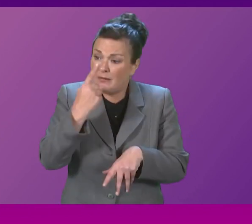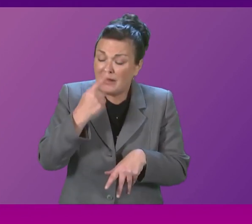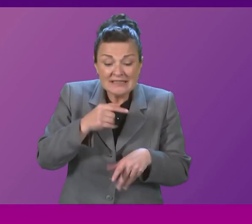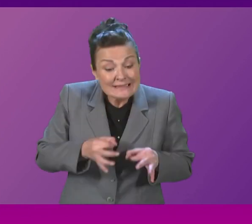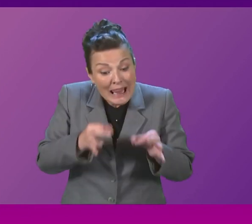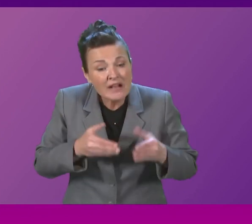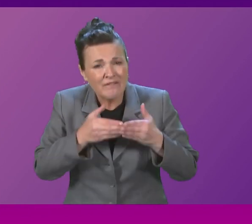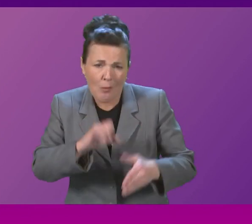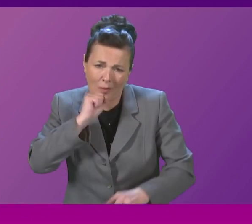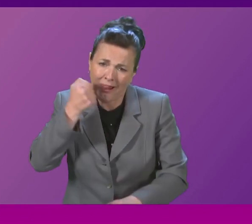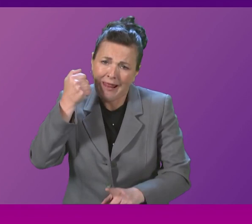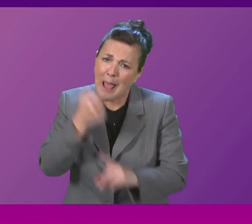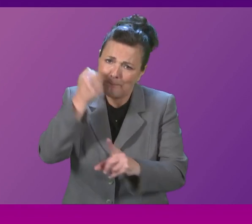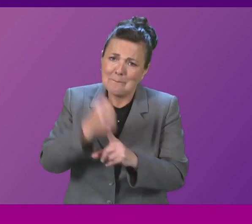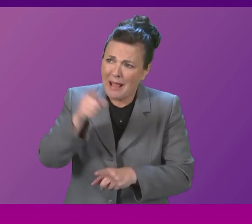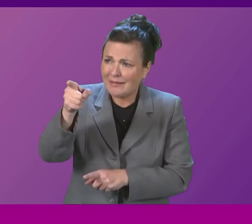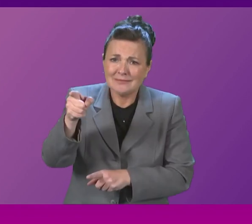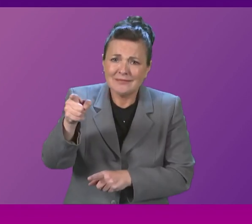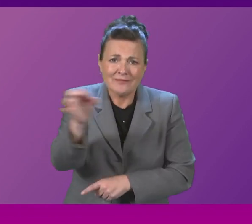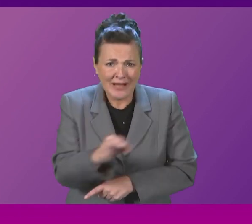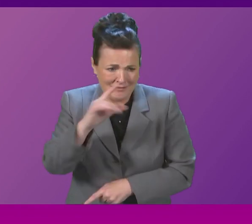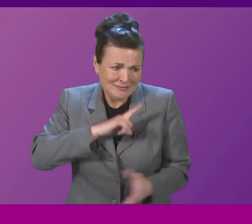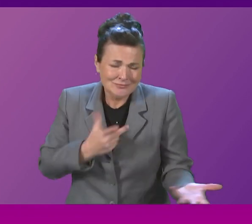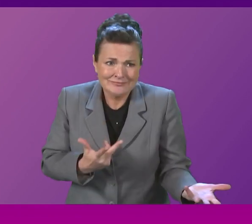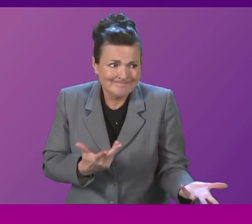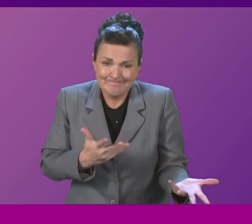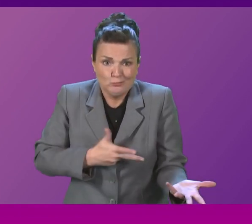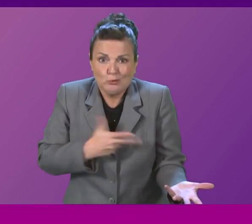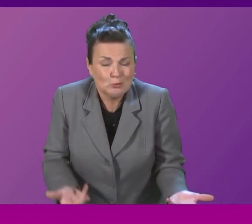the ferries is deeply regrettable, which is why the Government, with Ferguson’s shipyard,